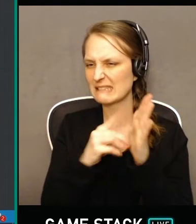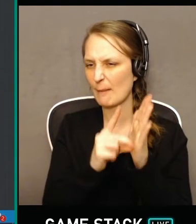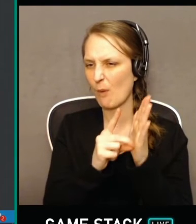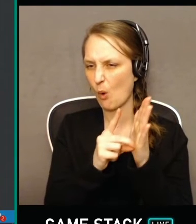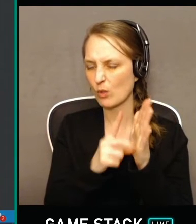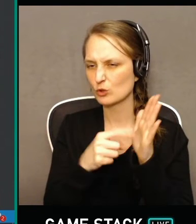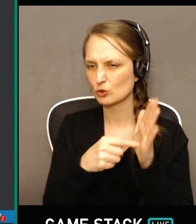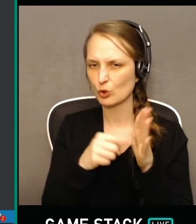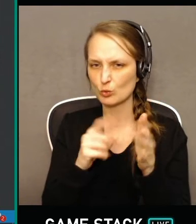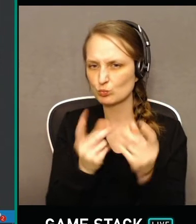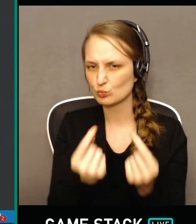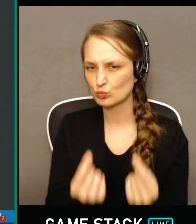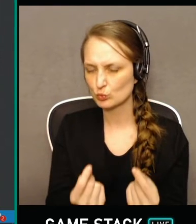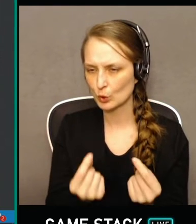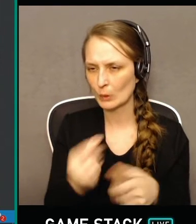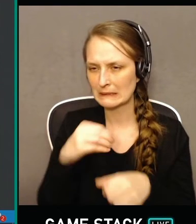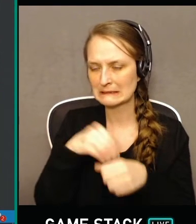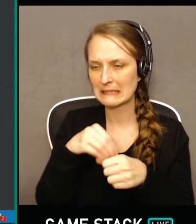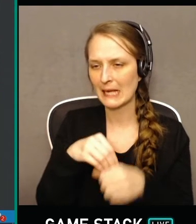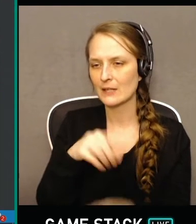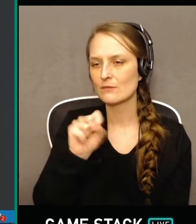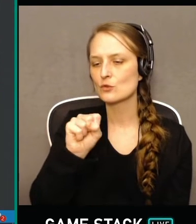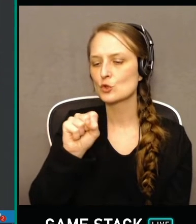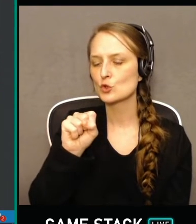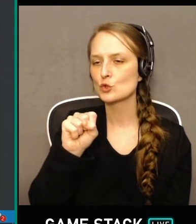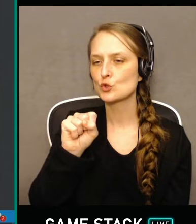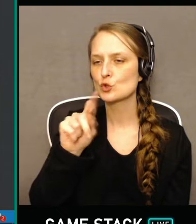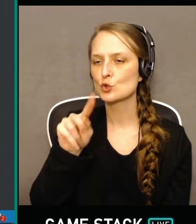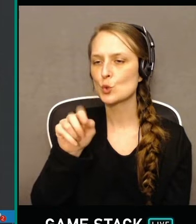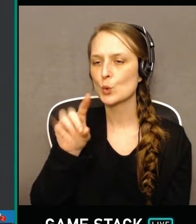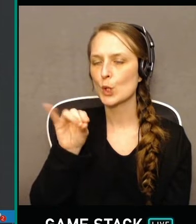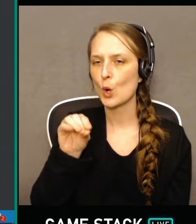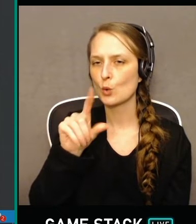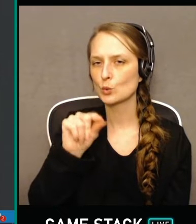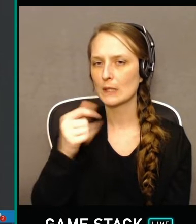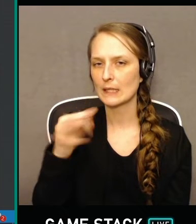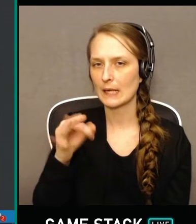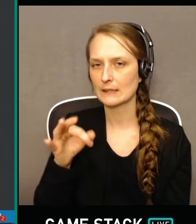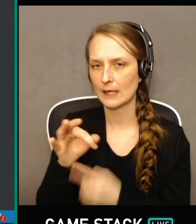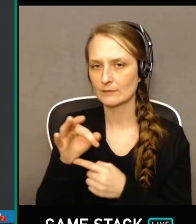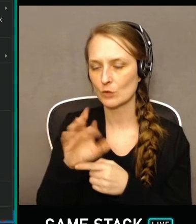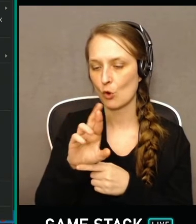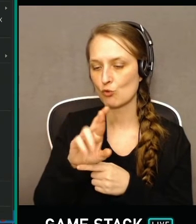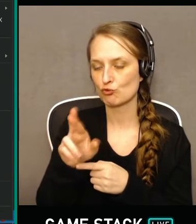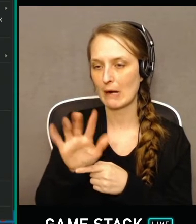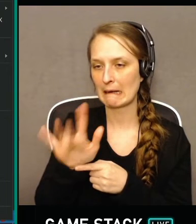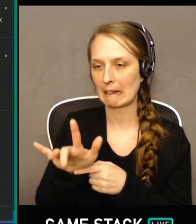do this inside of Visual Studio 2019. In your solution explorer, right click on your project,